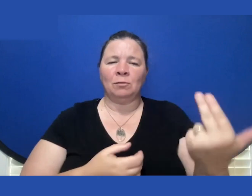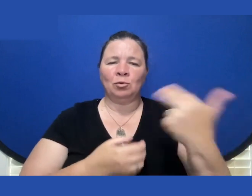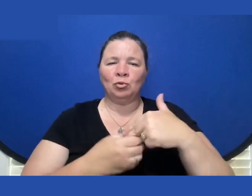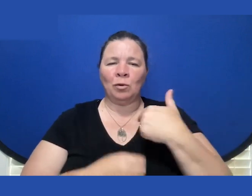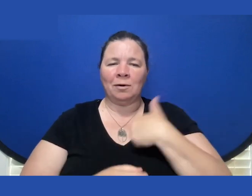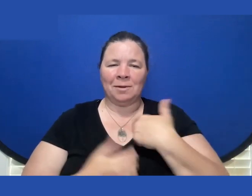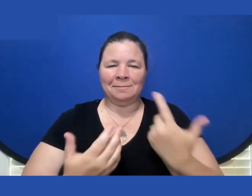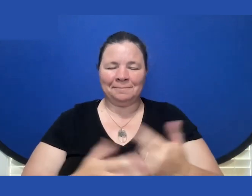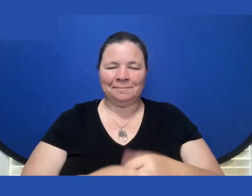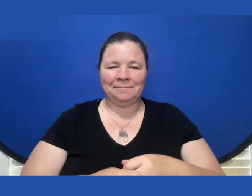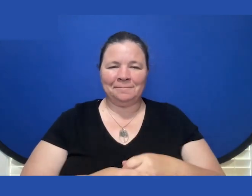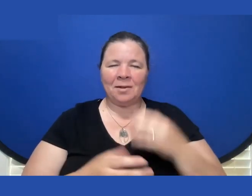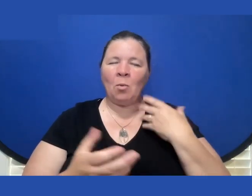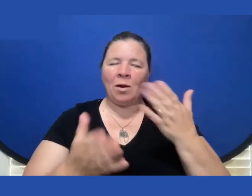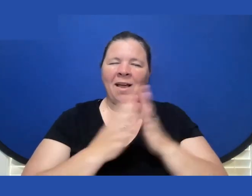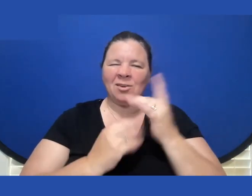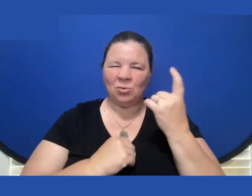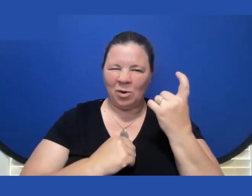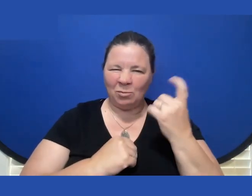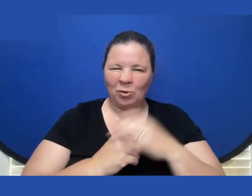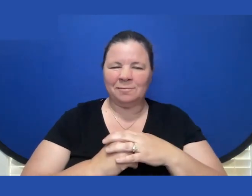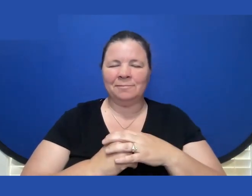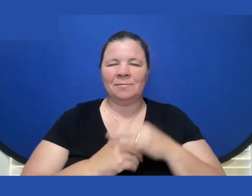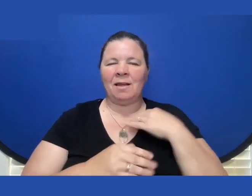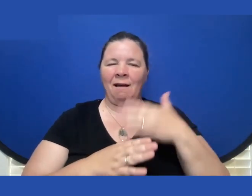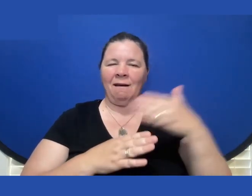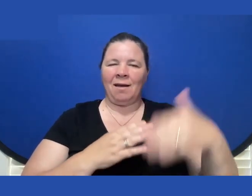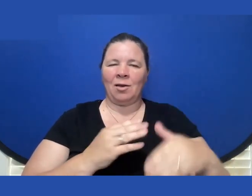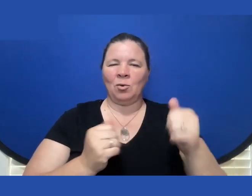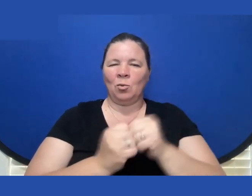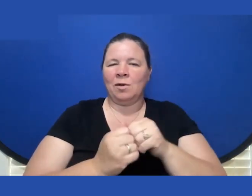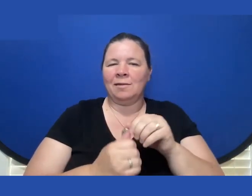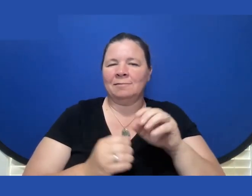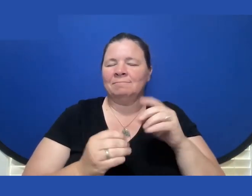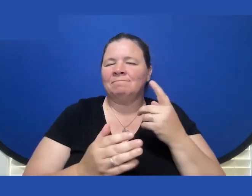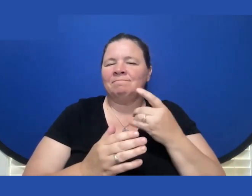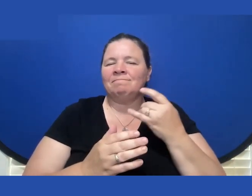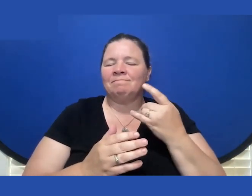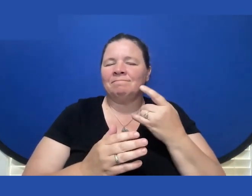and this is always the question that I kind of end with, is like a genie in a bottle.